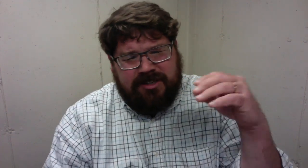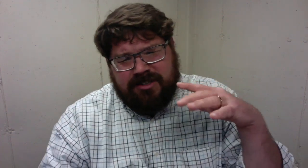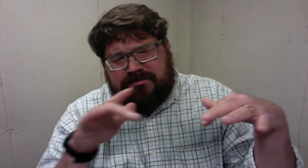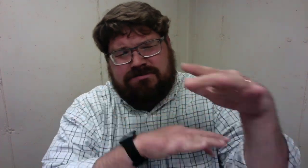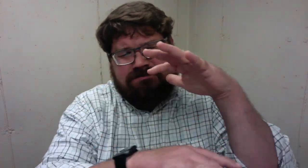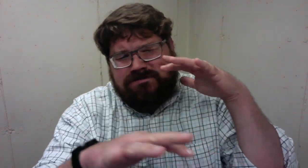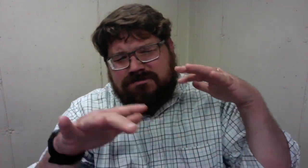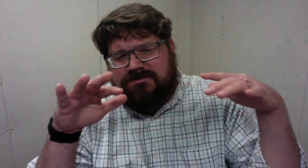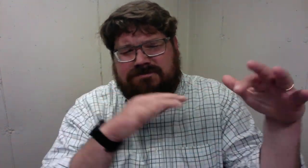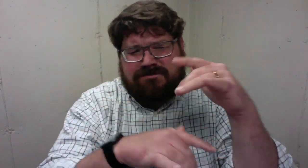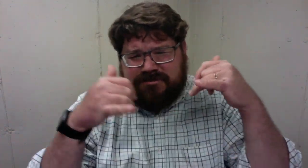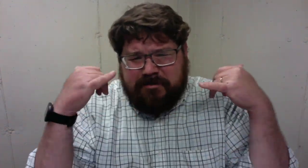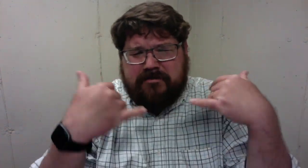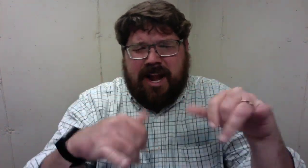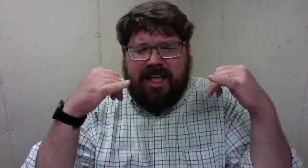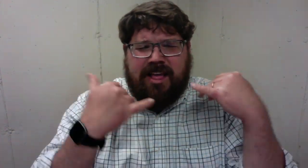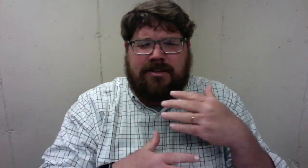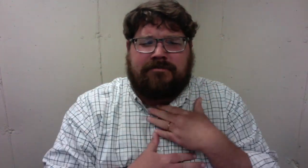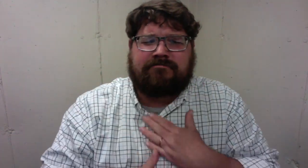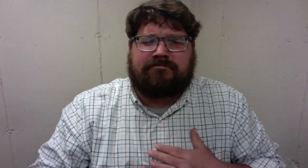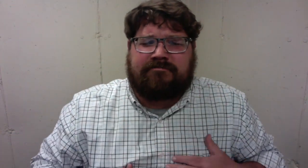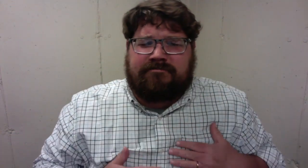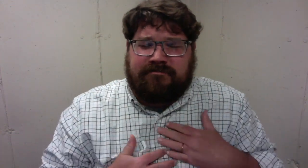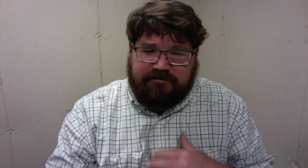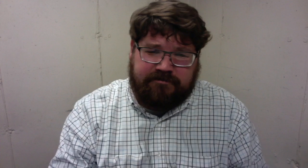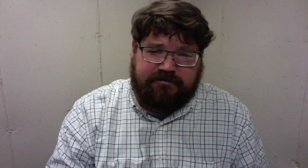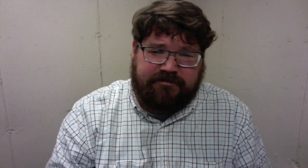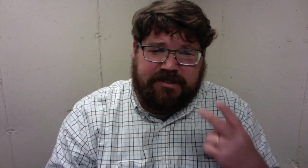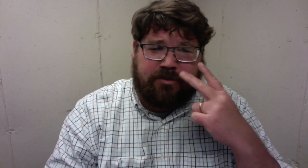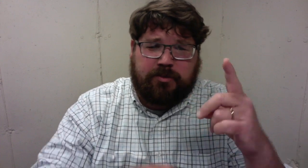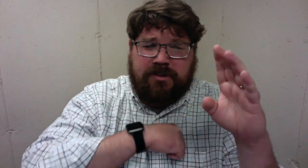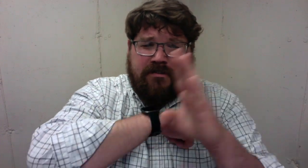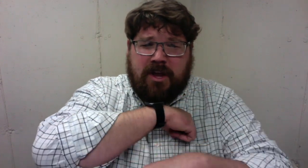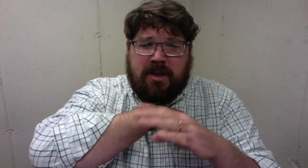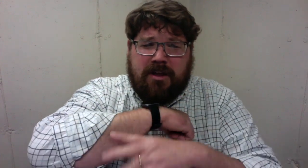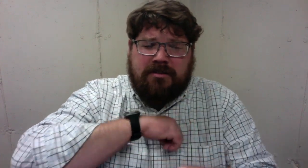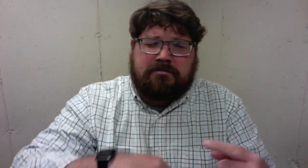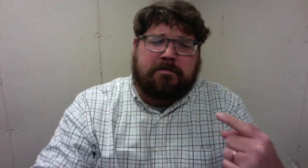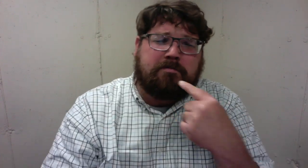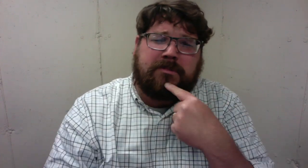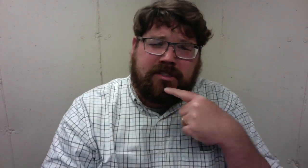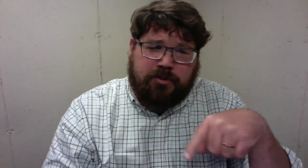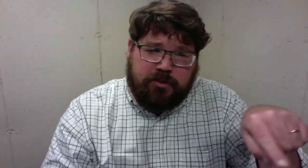Go mill about outside and play around. Bye! See you in the Fall. I miss all of you.